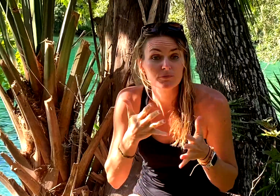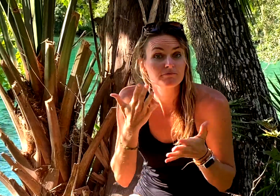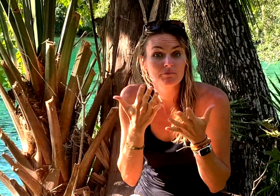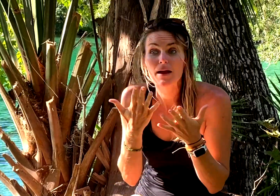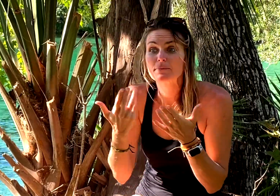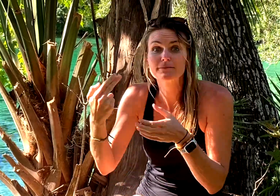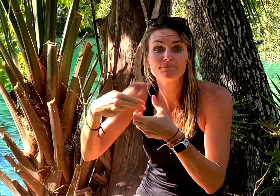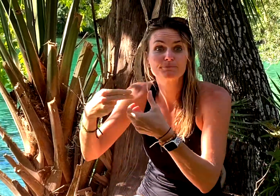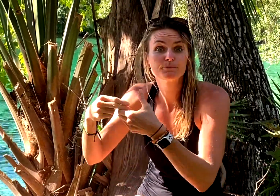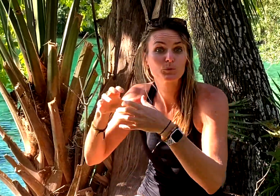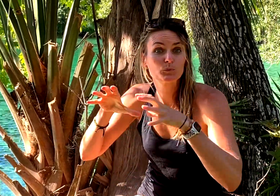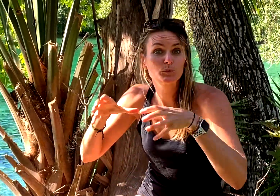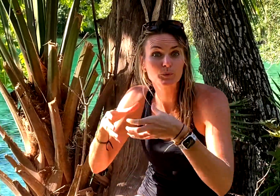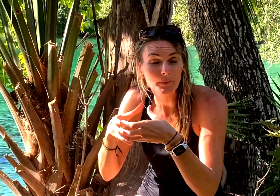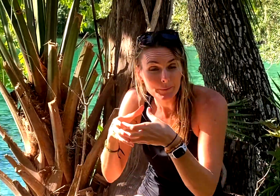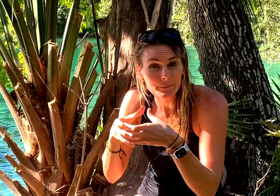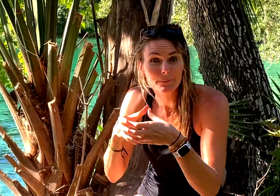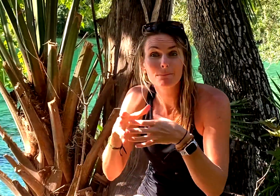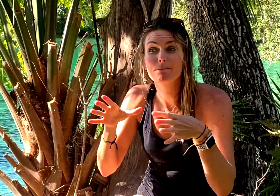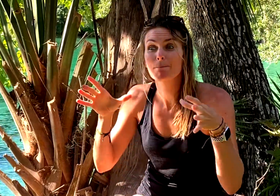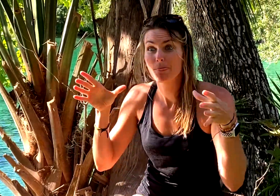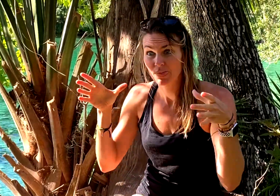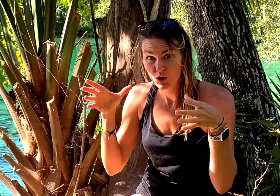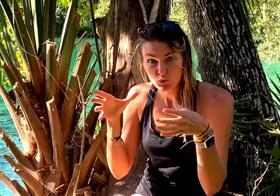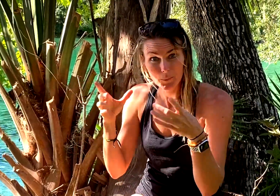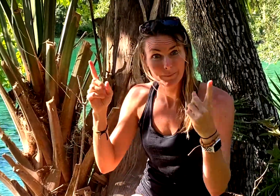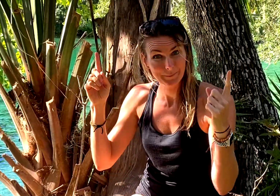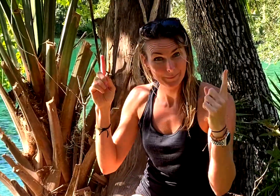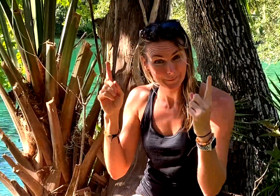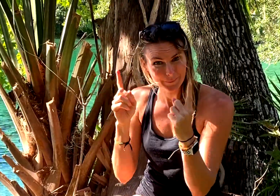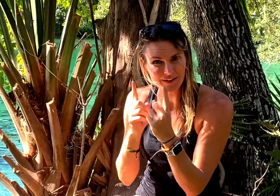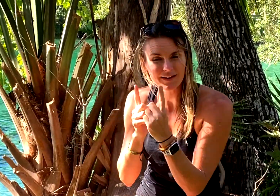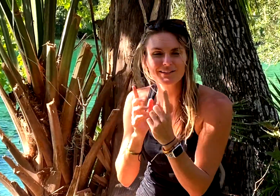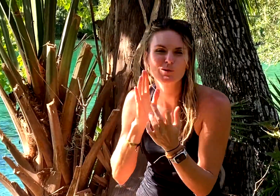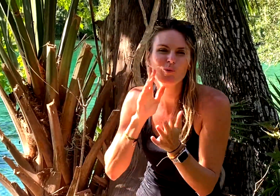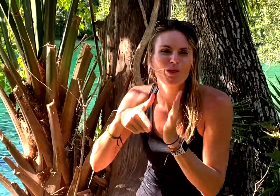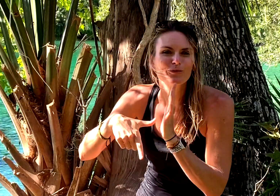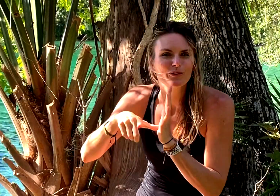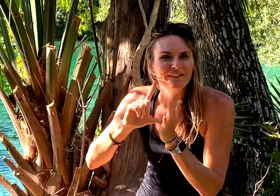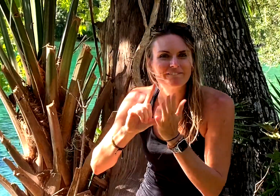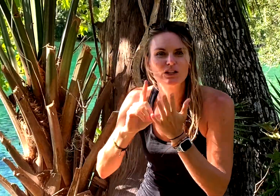Perhaps it will be just the two of us, or maybe a small group.